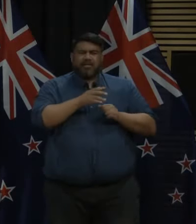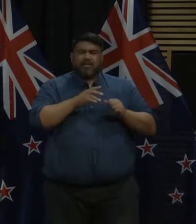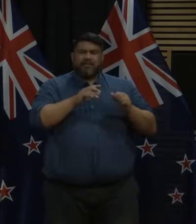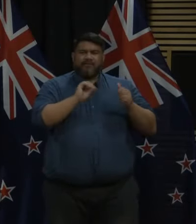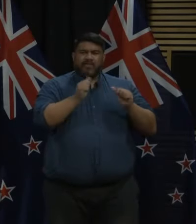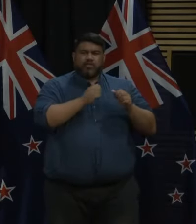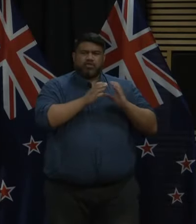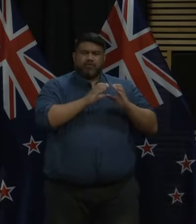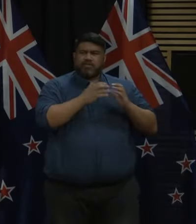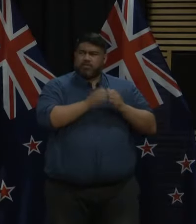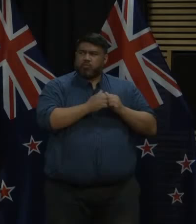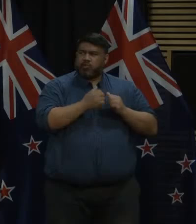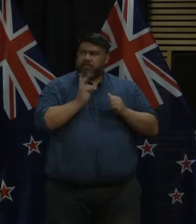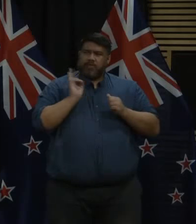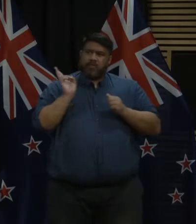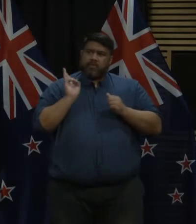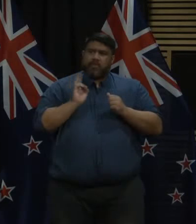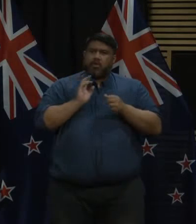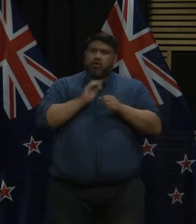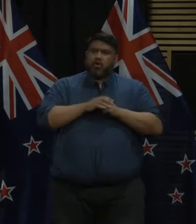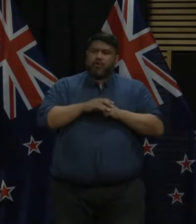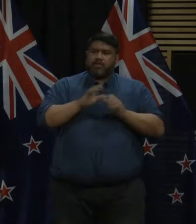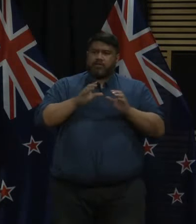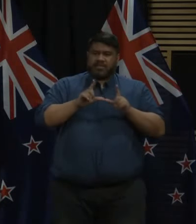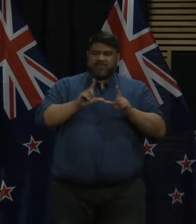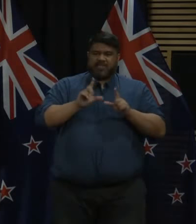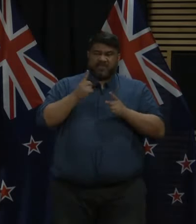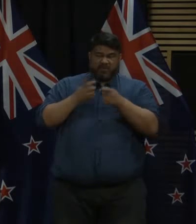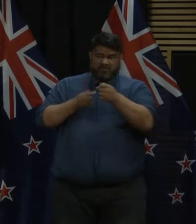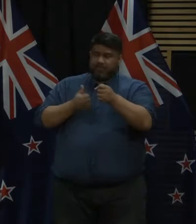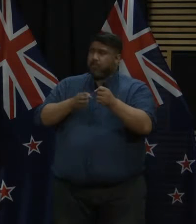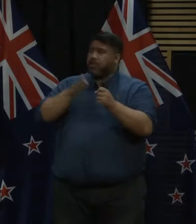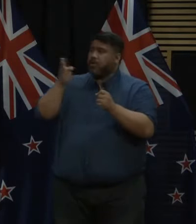vaccinated?